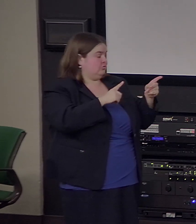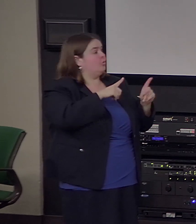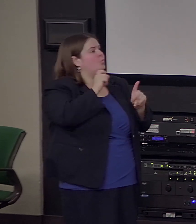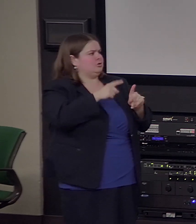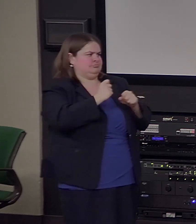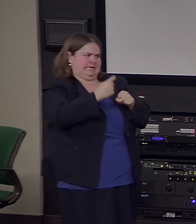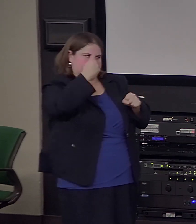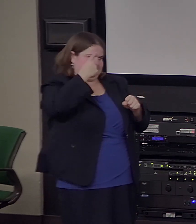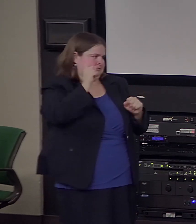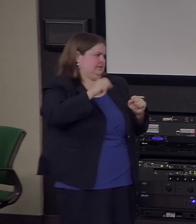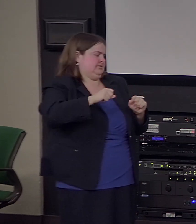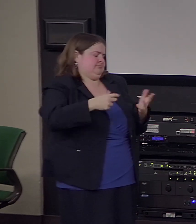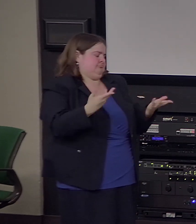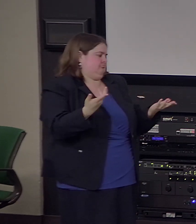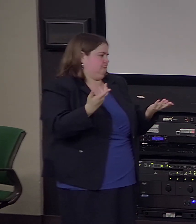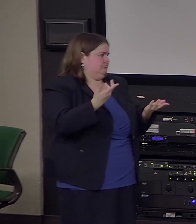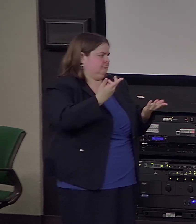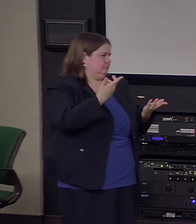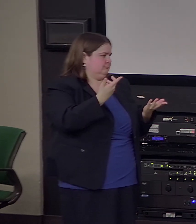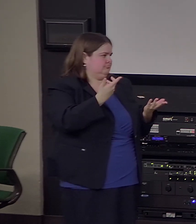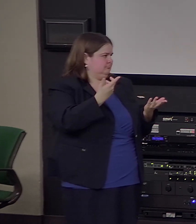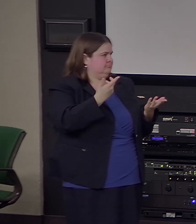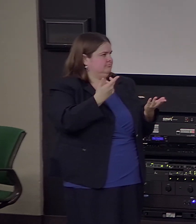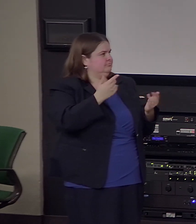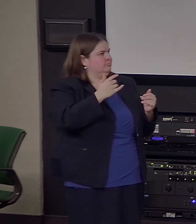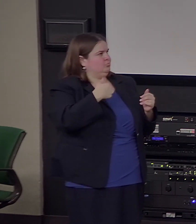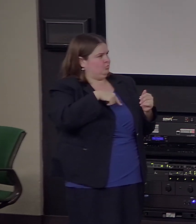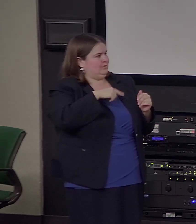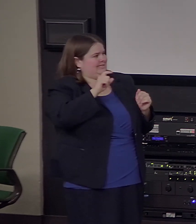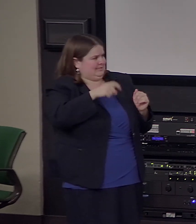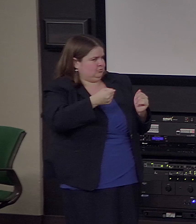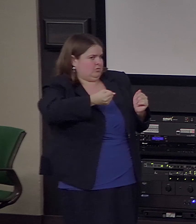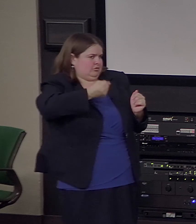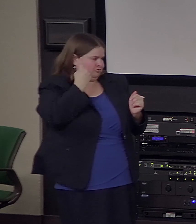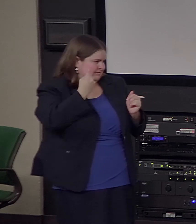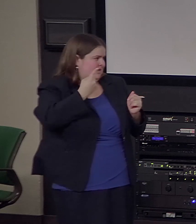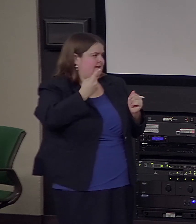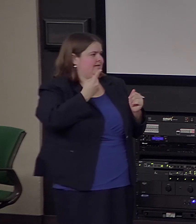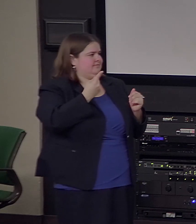the mark in terms of understanding sort of the mechanisms by which